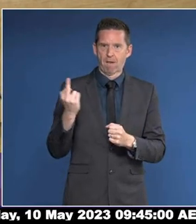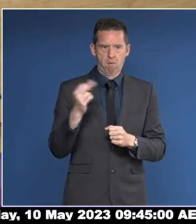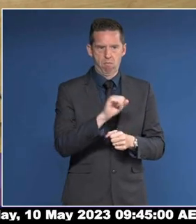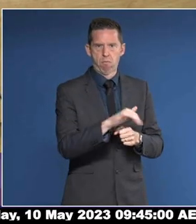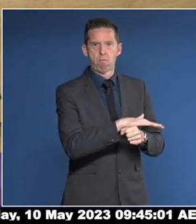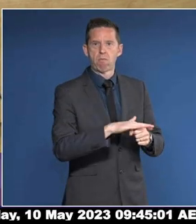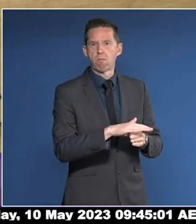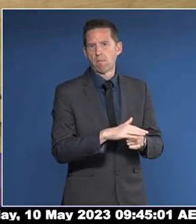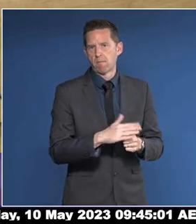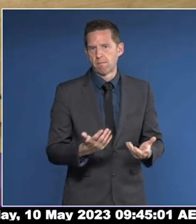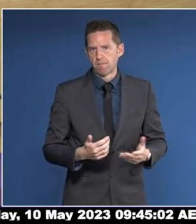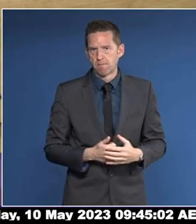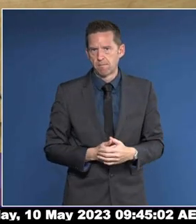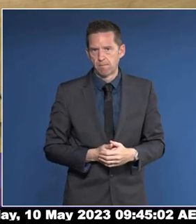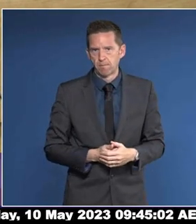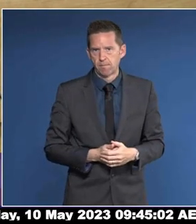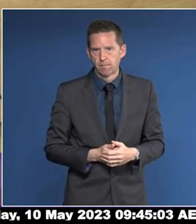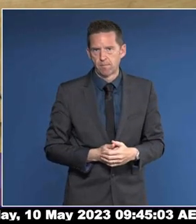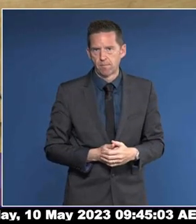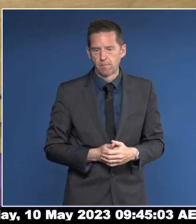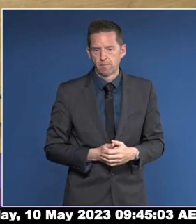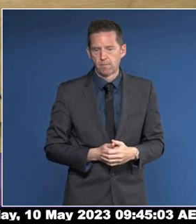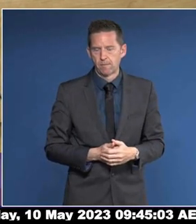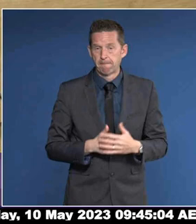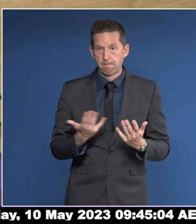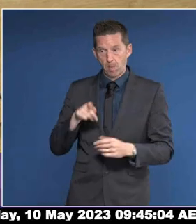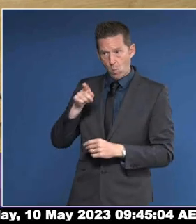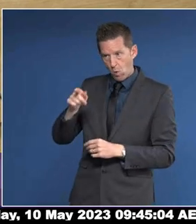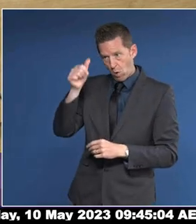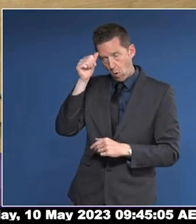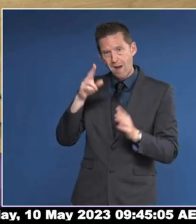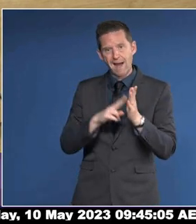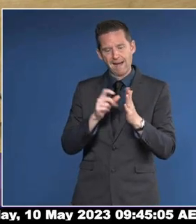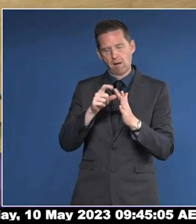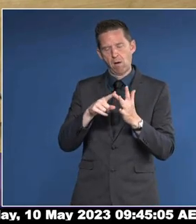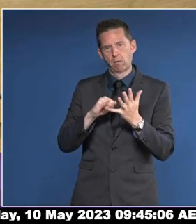You know the NDIS is not a service provider itself, is it?